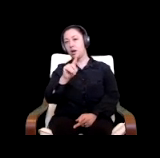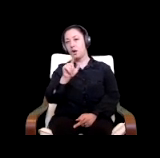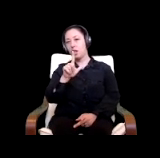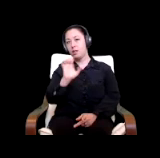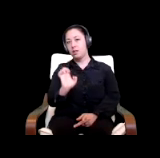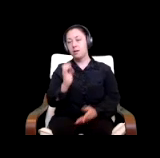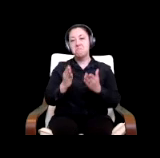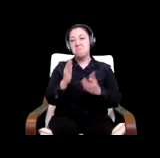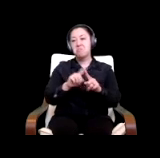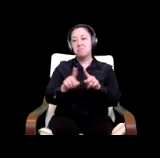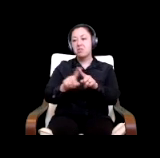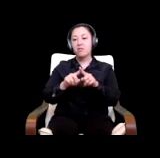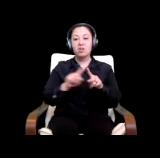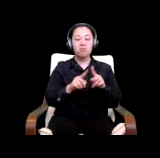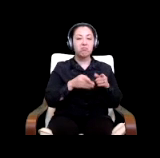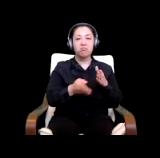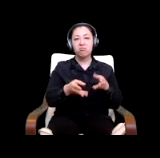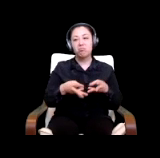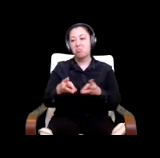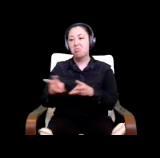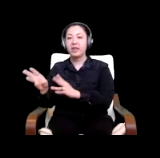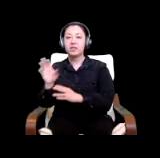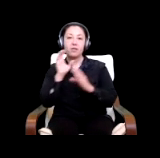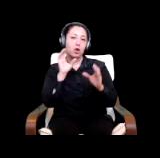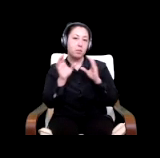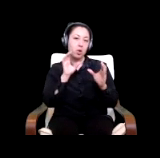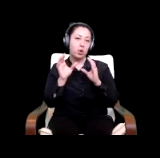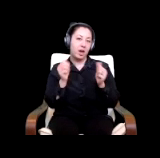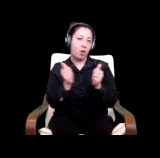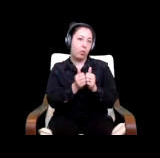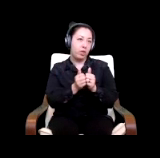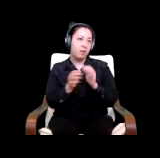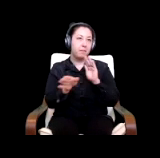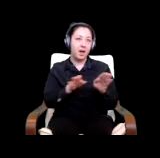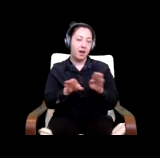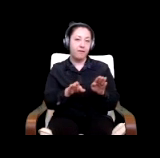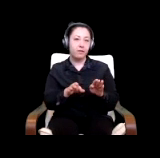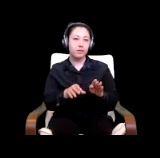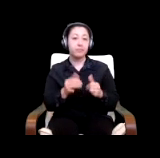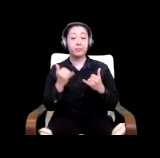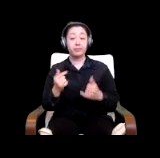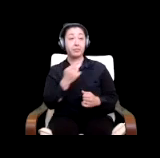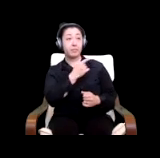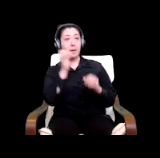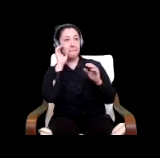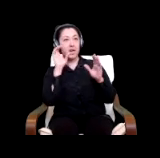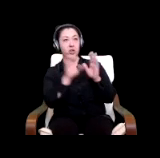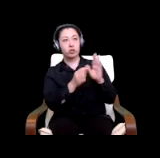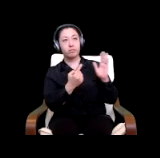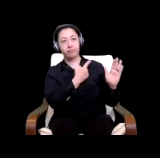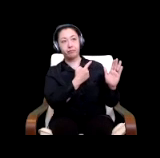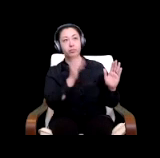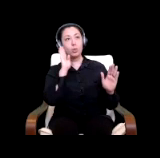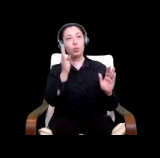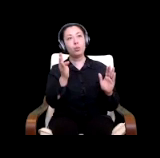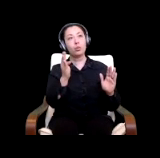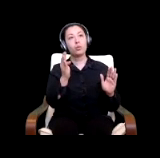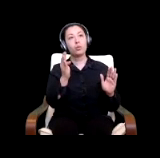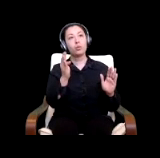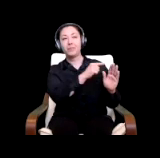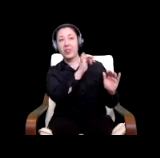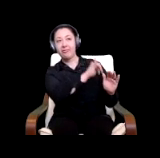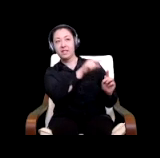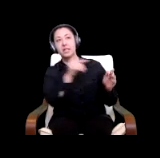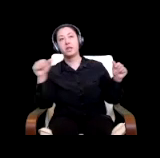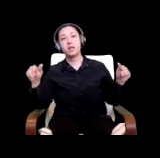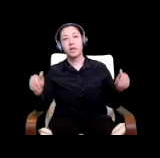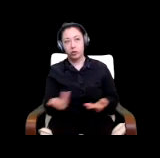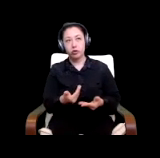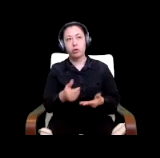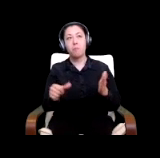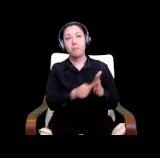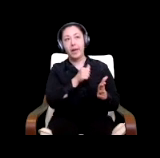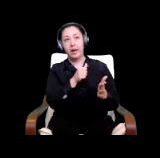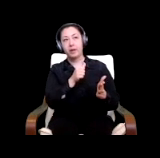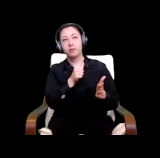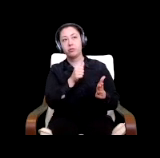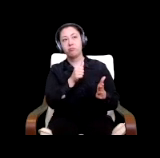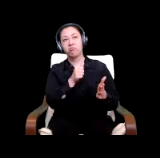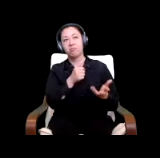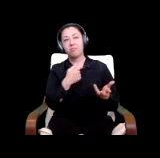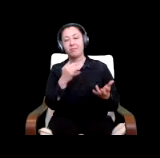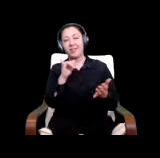This is a picture of the introduction page that describes what I just described. It provides